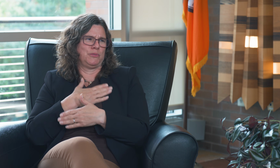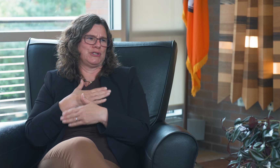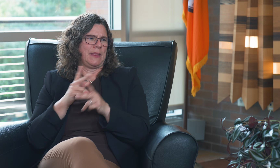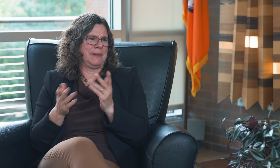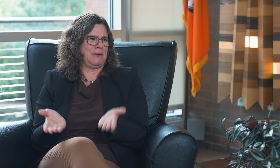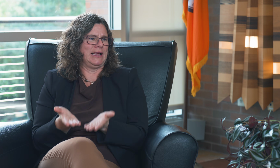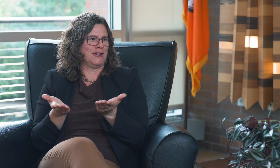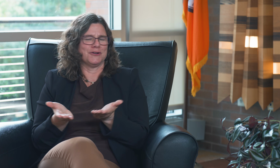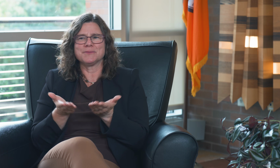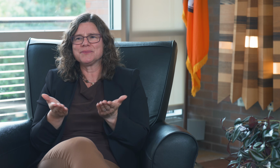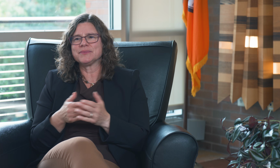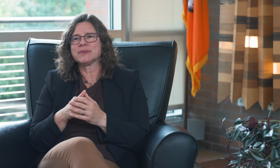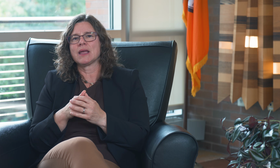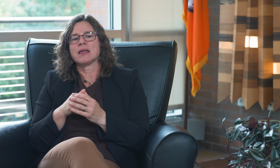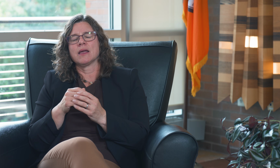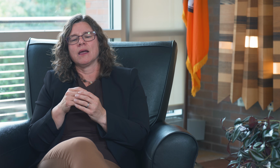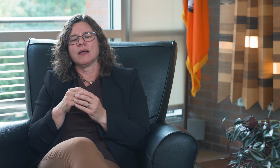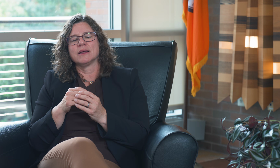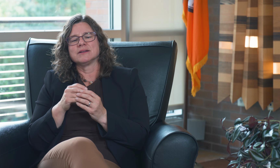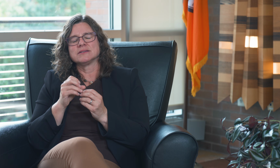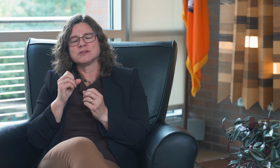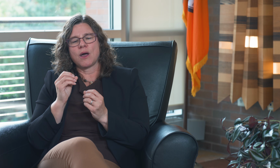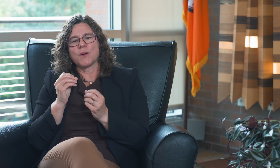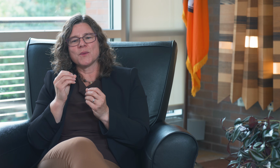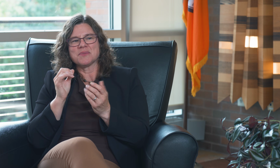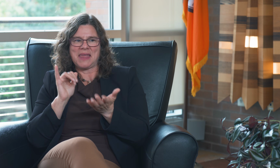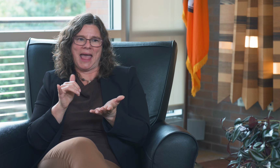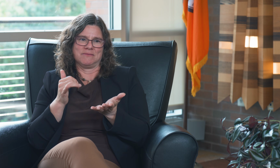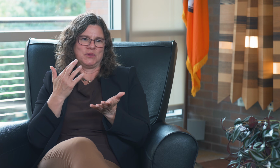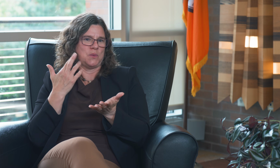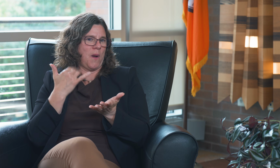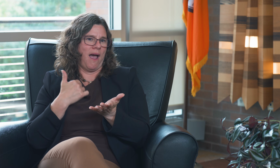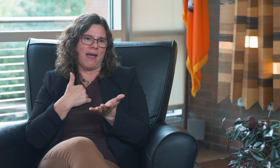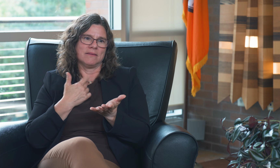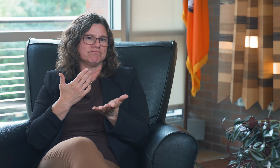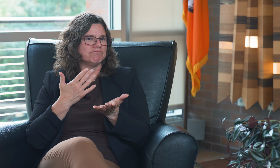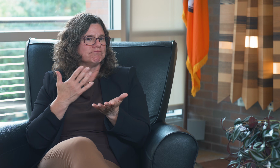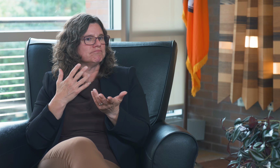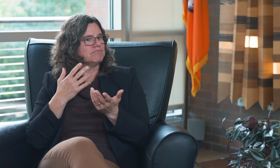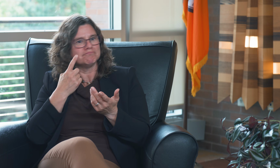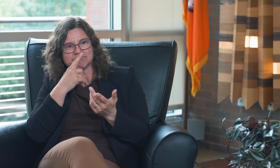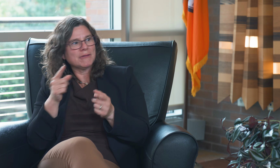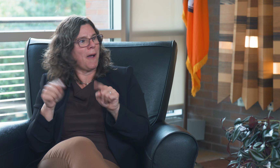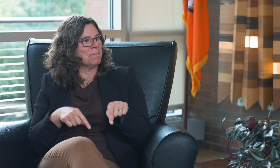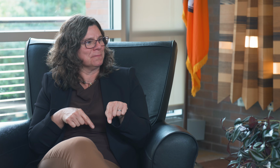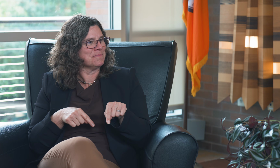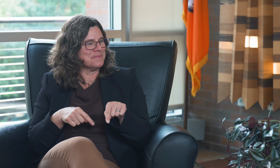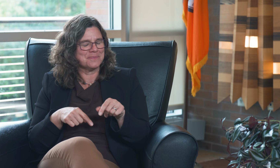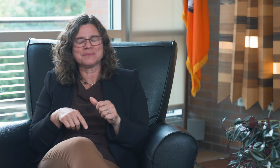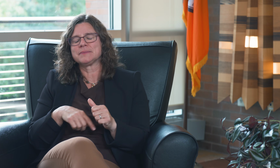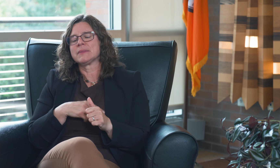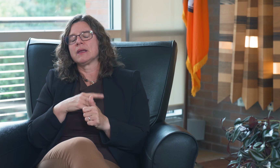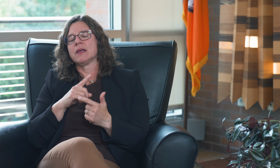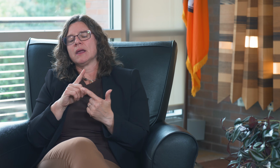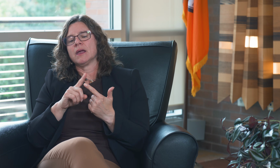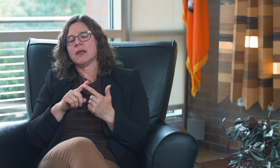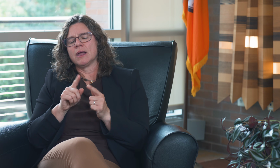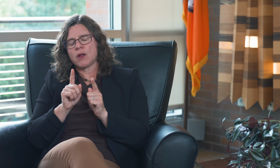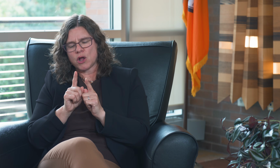And I've always appreciated the people here. So that's really the reason why I was interested in coming in the first place.